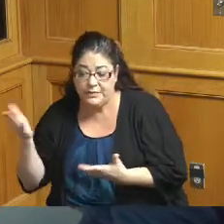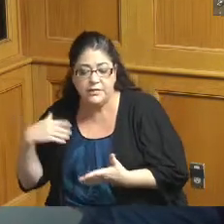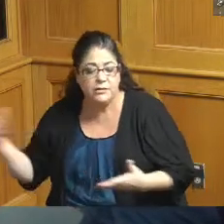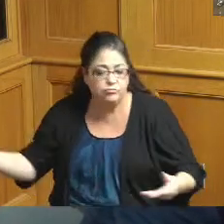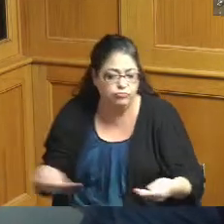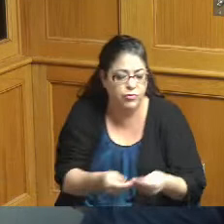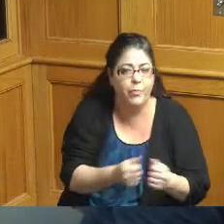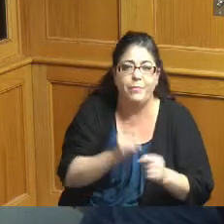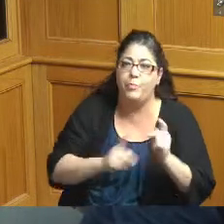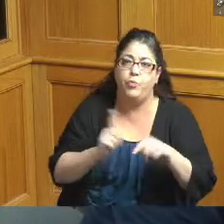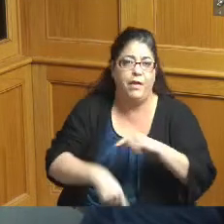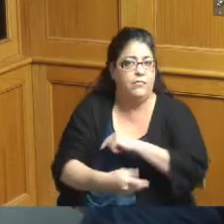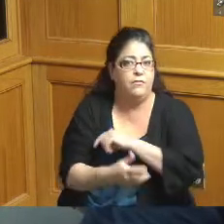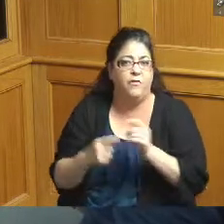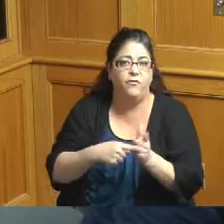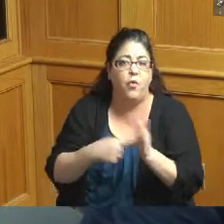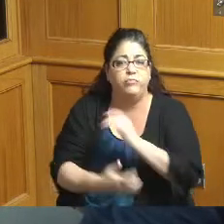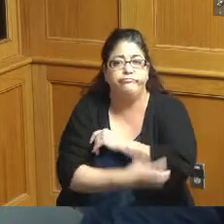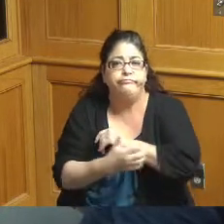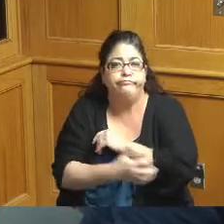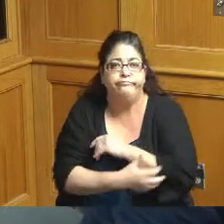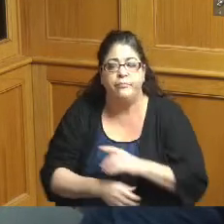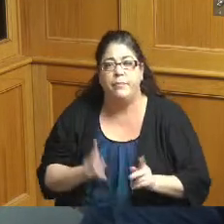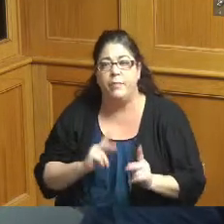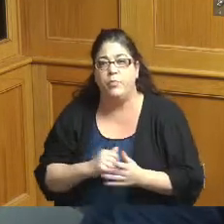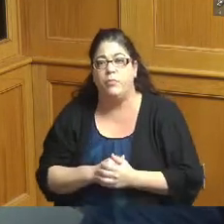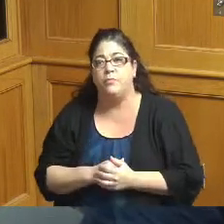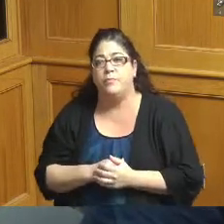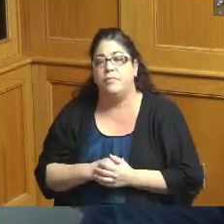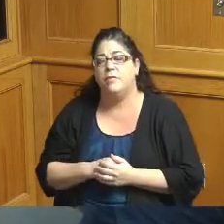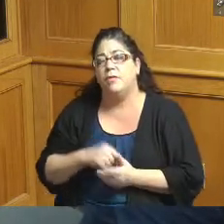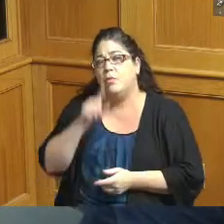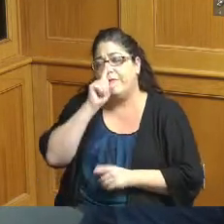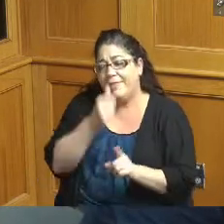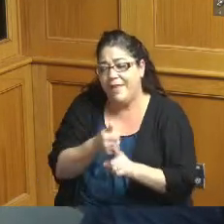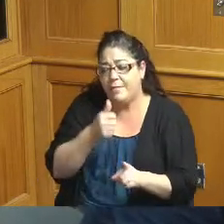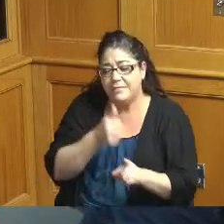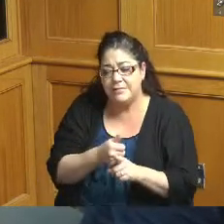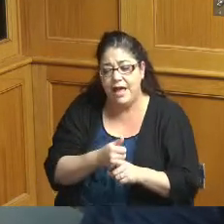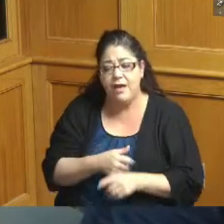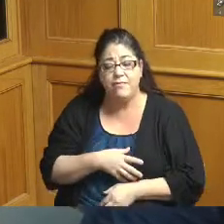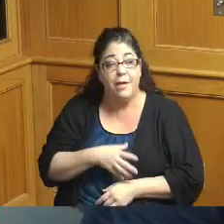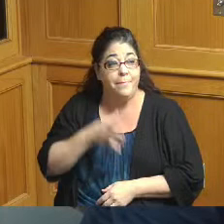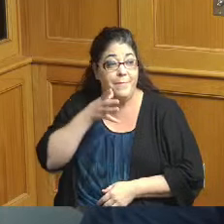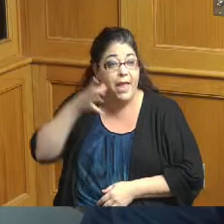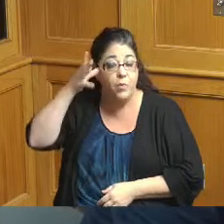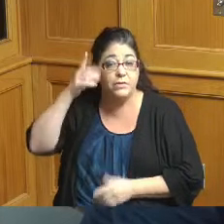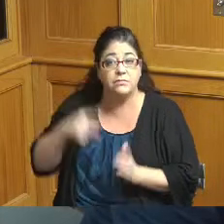parenting coordination helps high conflict parents navigate shared parenting or co-parenting for the